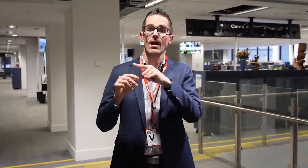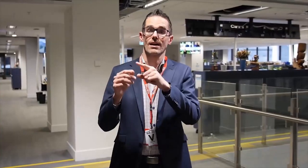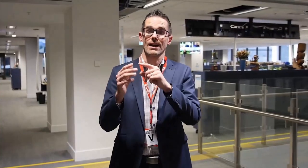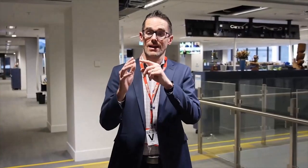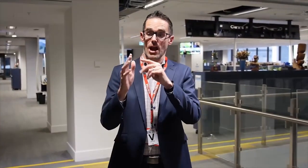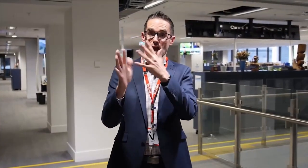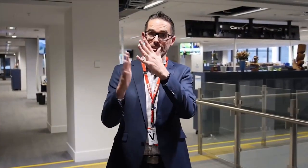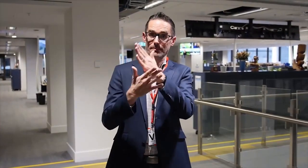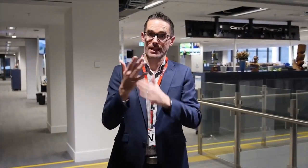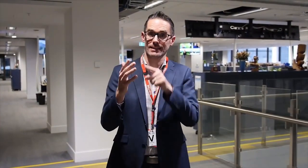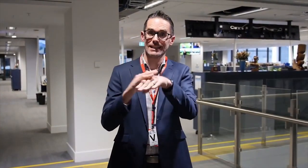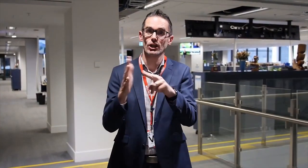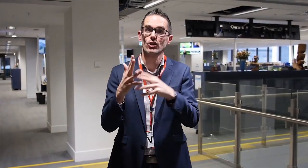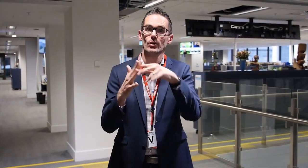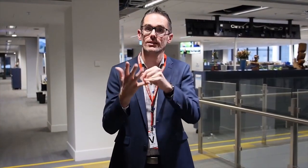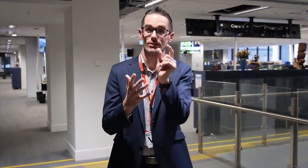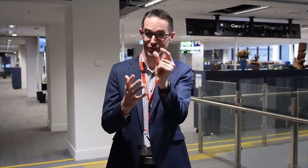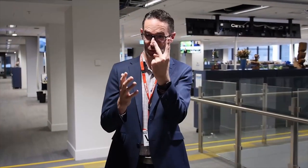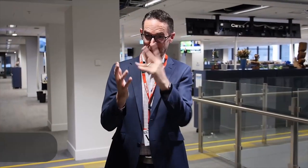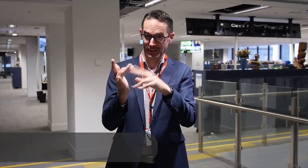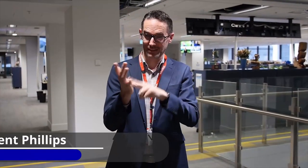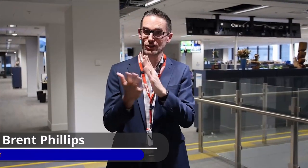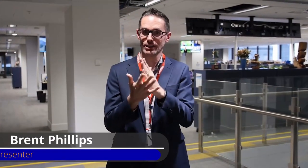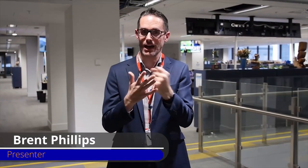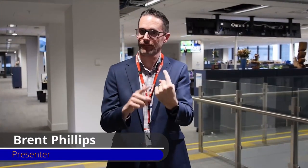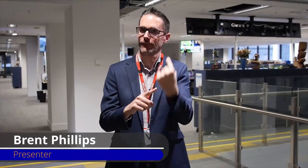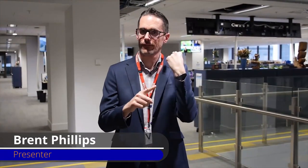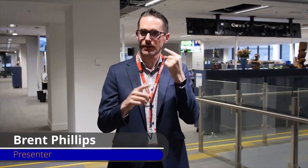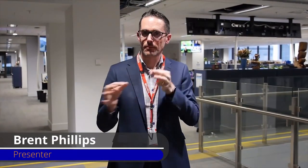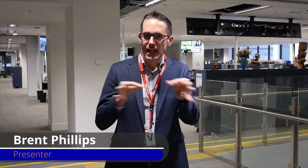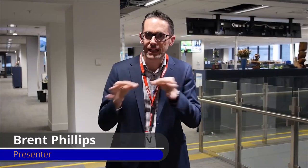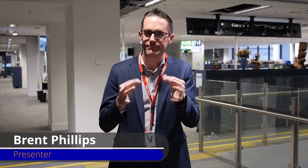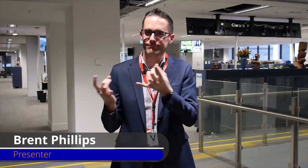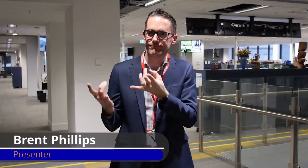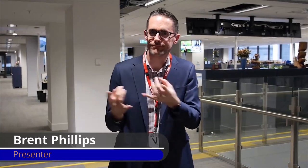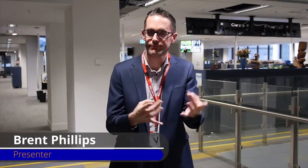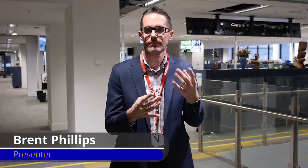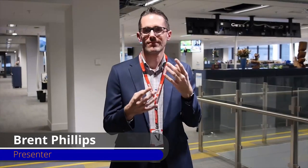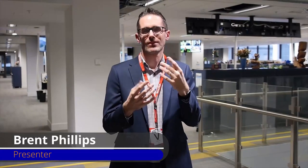The Auslan news segment is only two minutes long, however, there is a lot of preparation that is done beforehand.